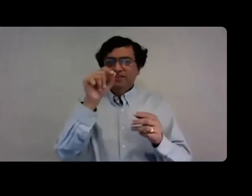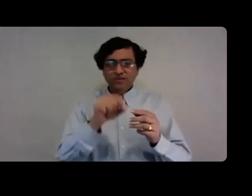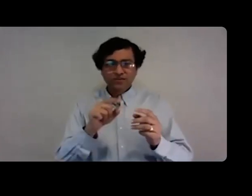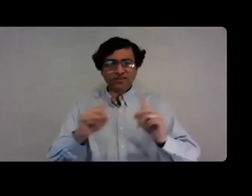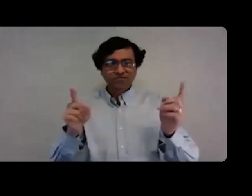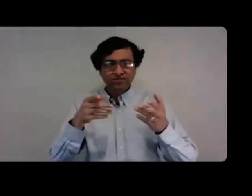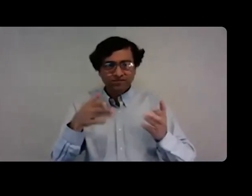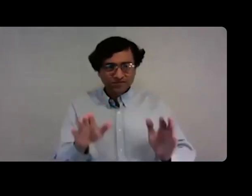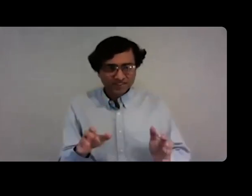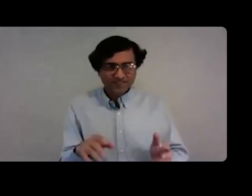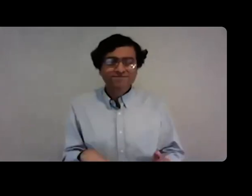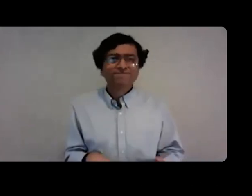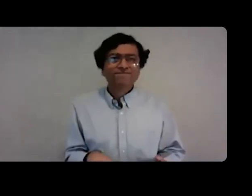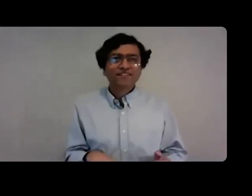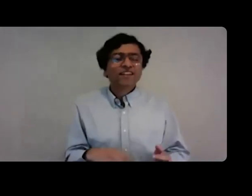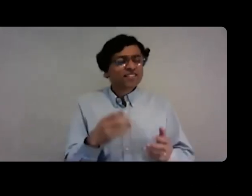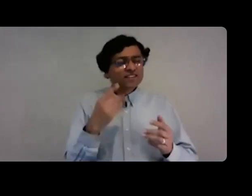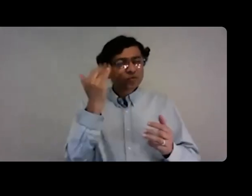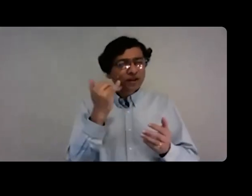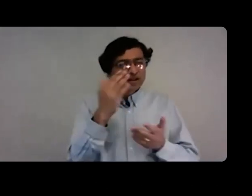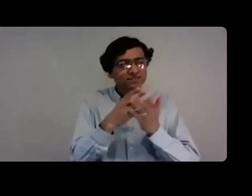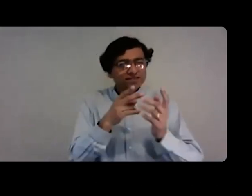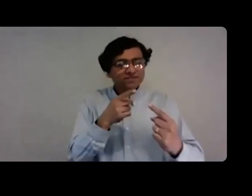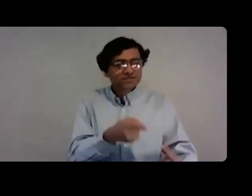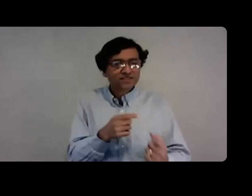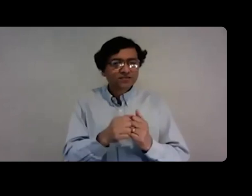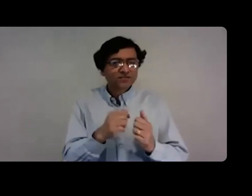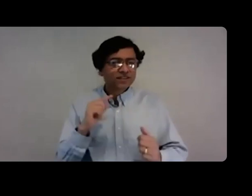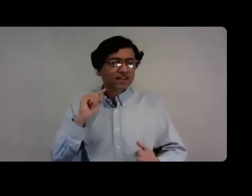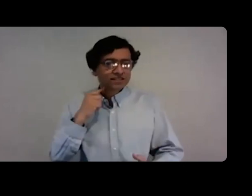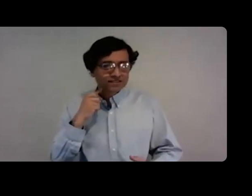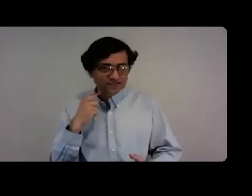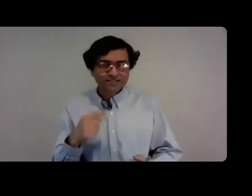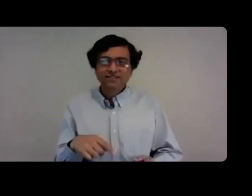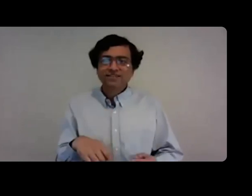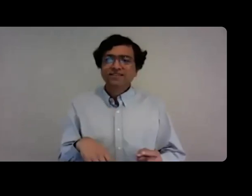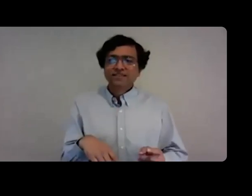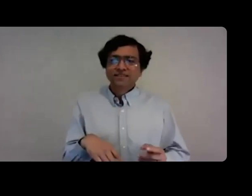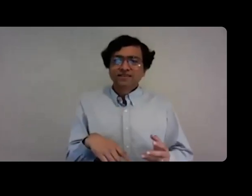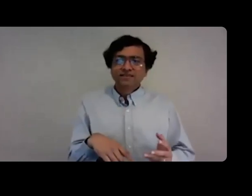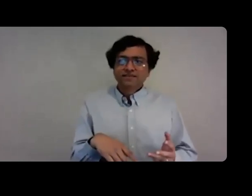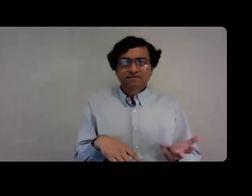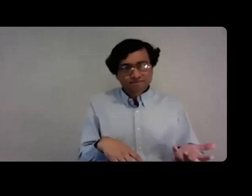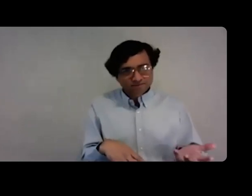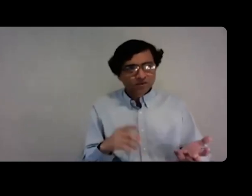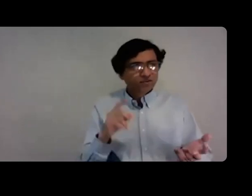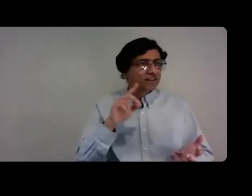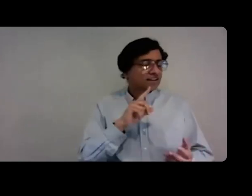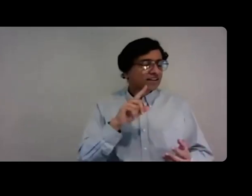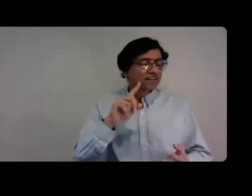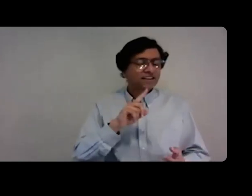look like when misunderstood this way and showed them in these two different ways. And again, this may be a struggle with accent